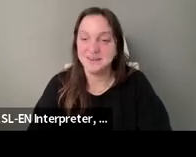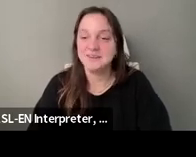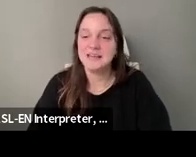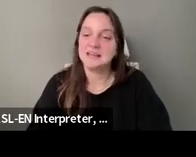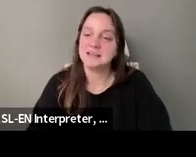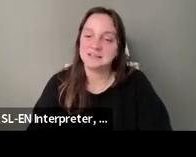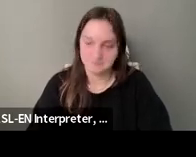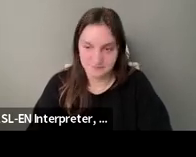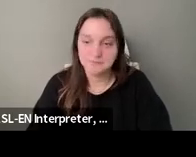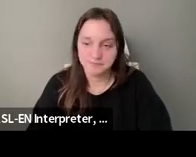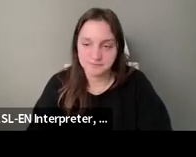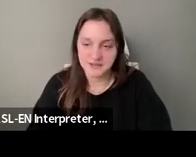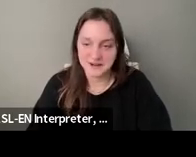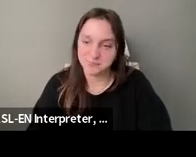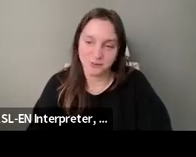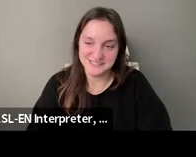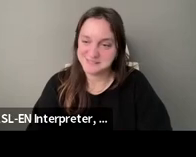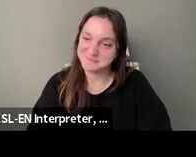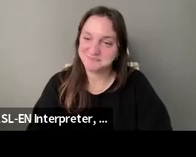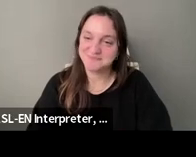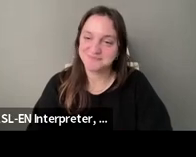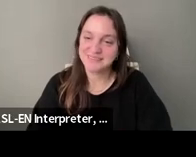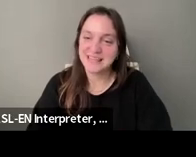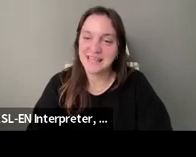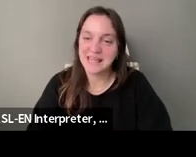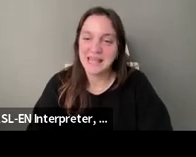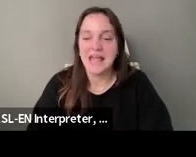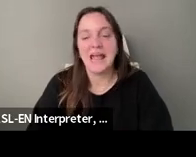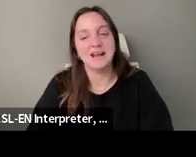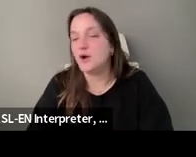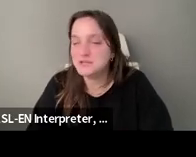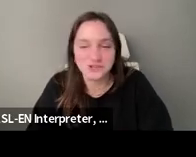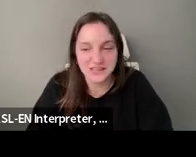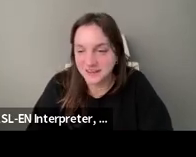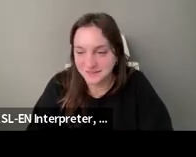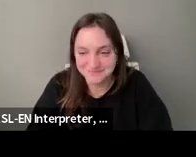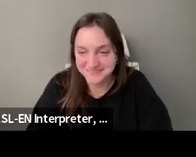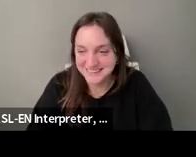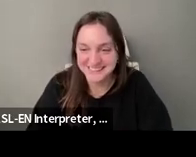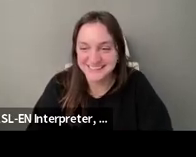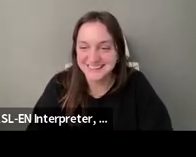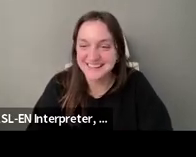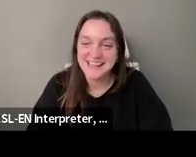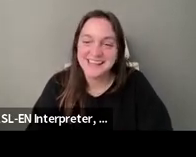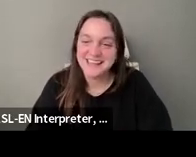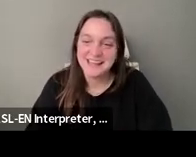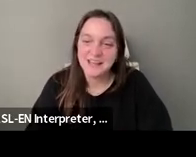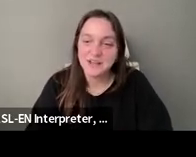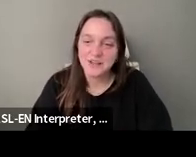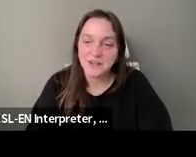is Diana, Diana Pryntz. And I know what you're thinking. I